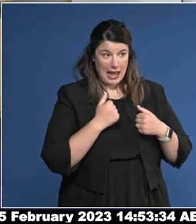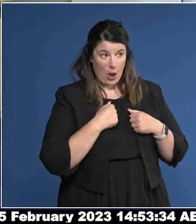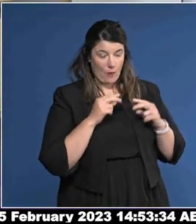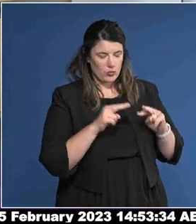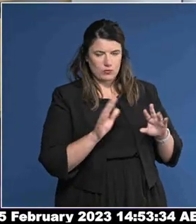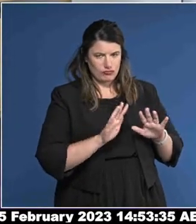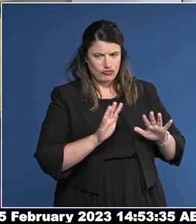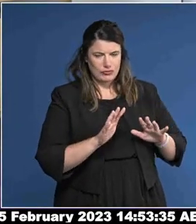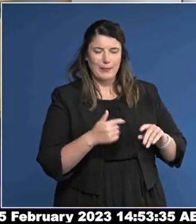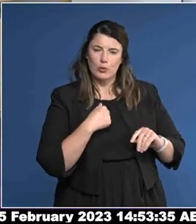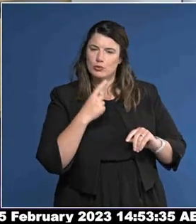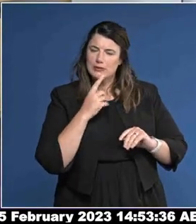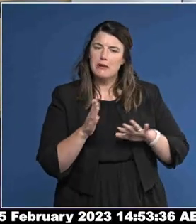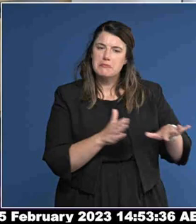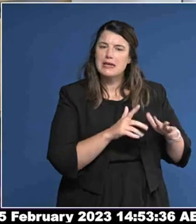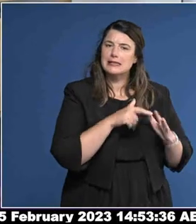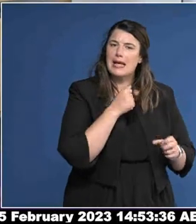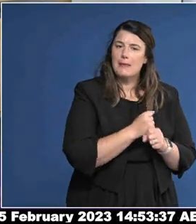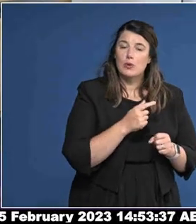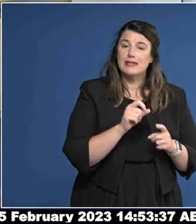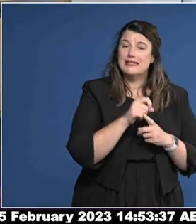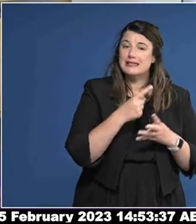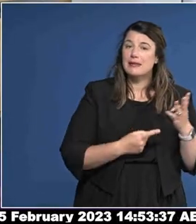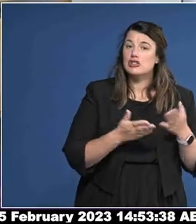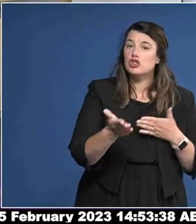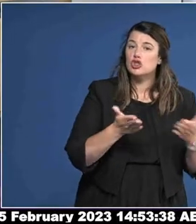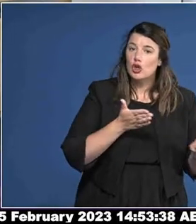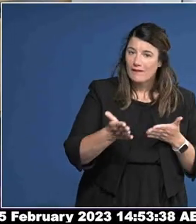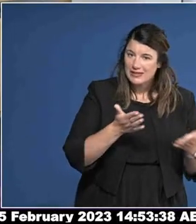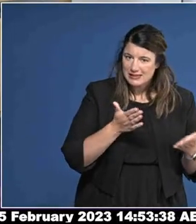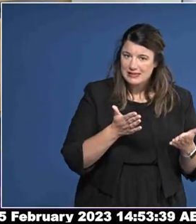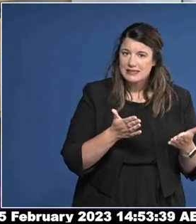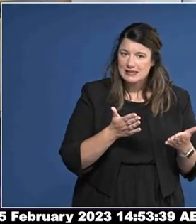disability services, there should be the concept of a non-delegable duty of care,